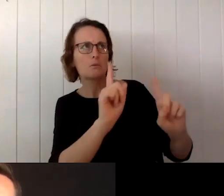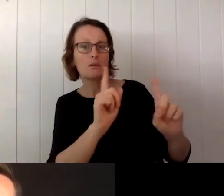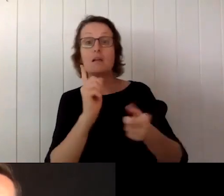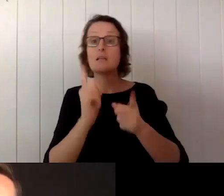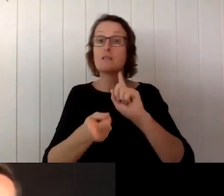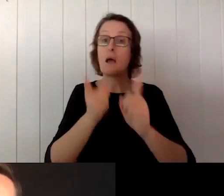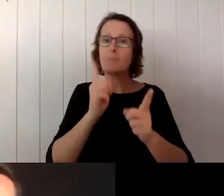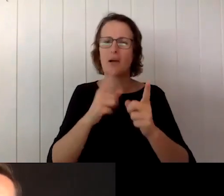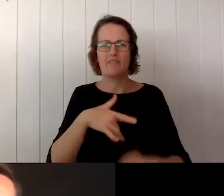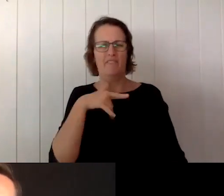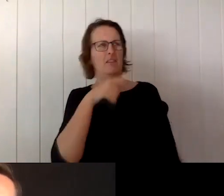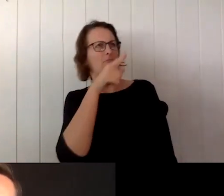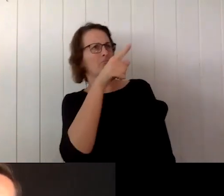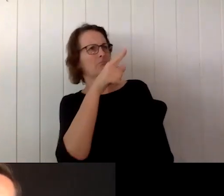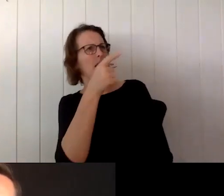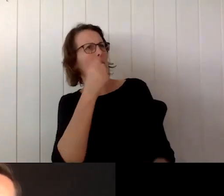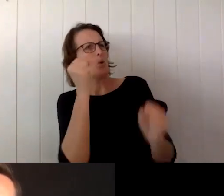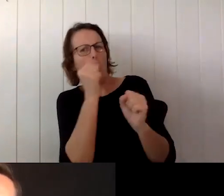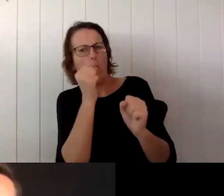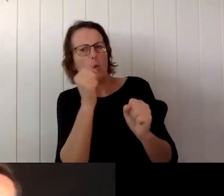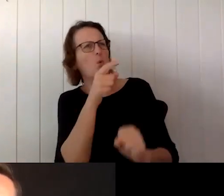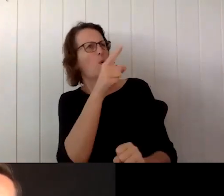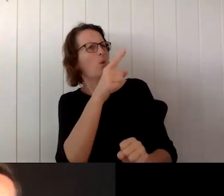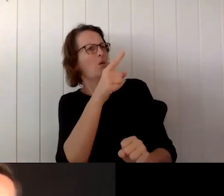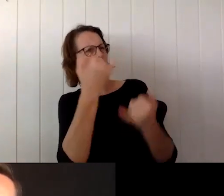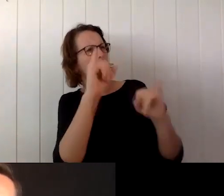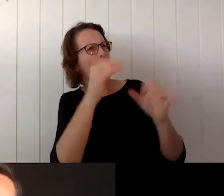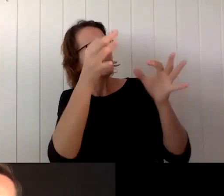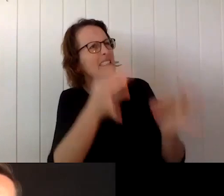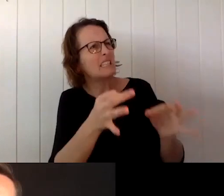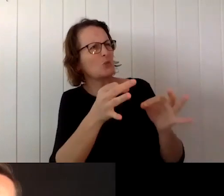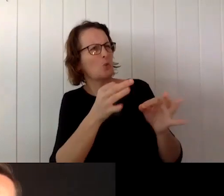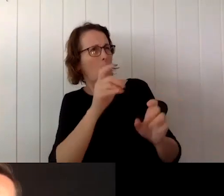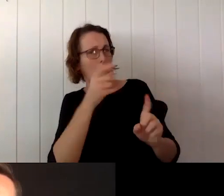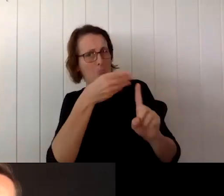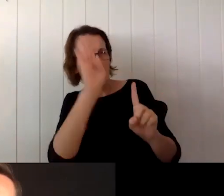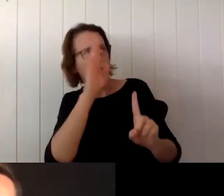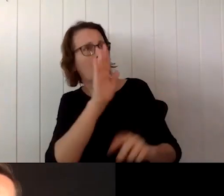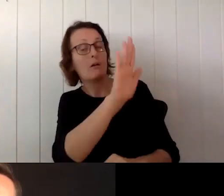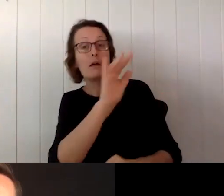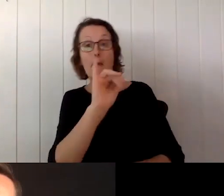when people seem like they aren't making decisions that you would make or they're doing strange things, actually it's mainly because you